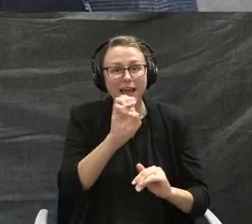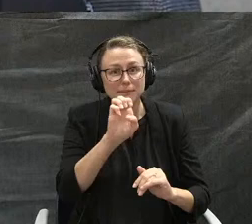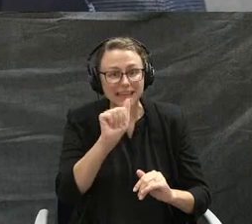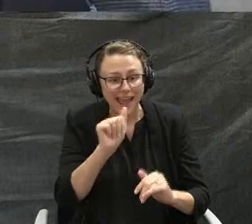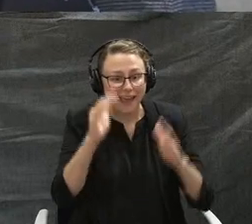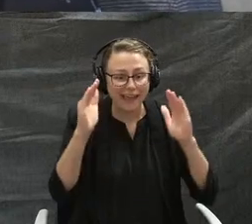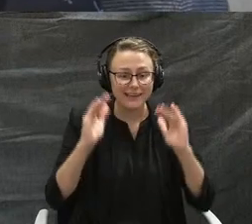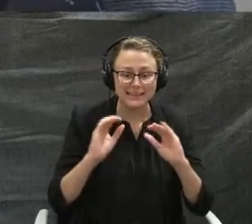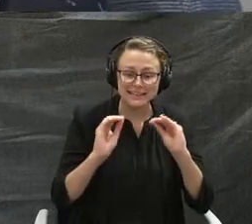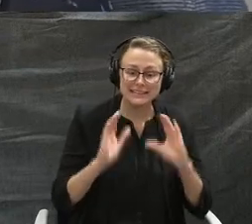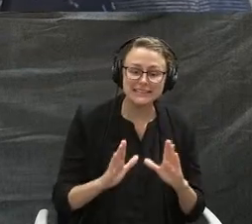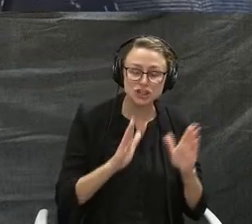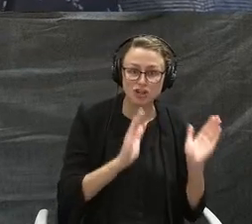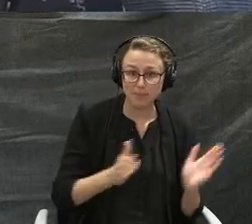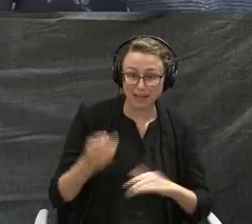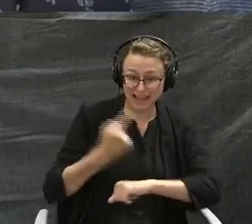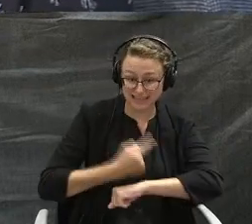result of the option decided upon.